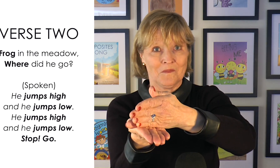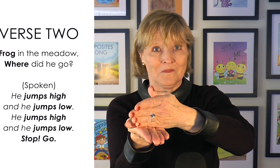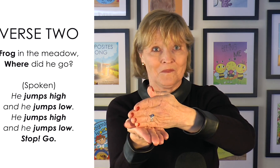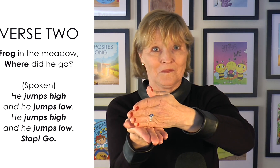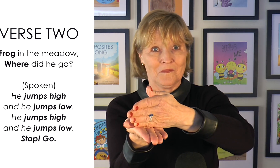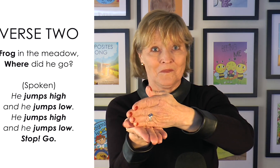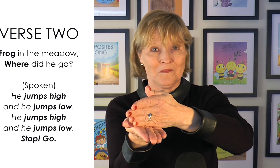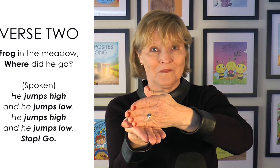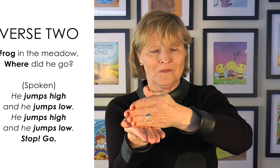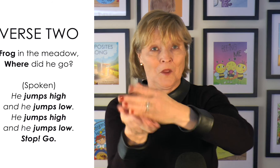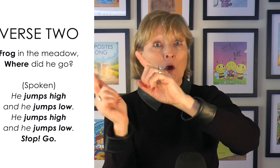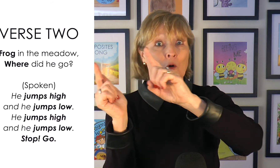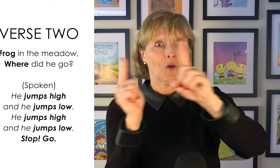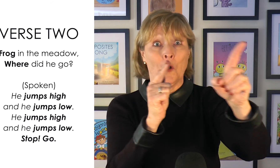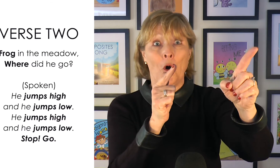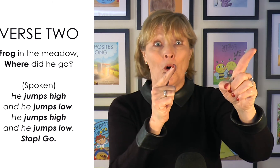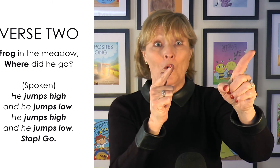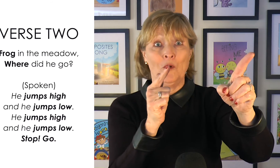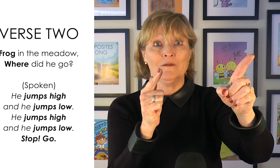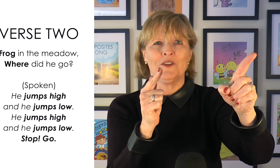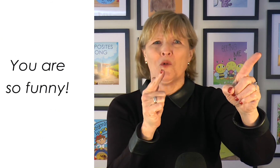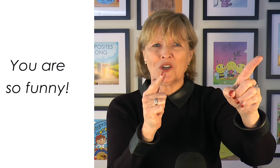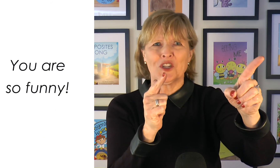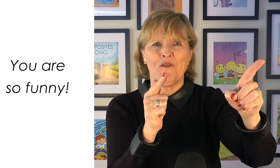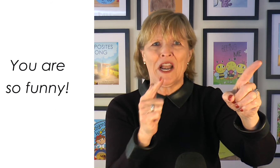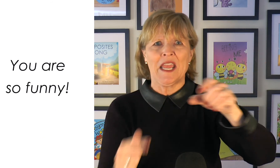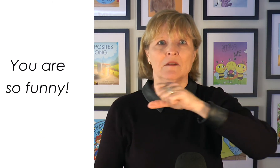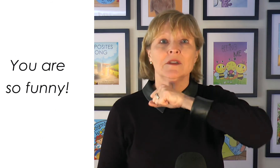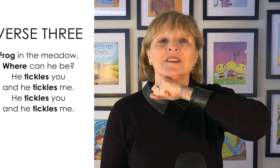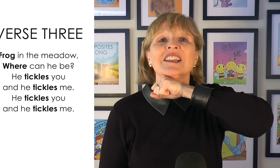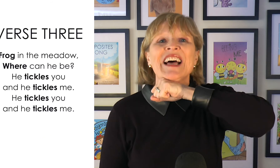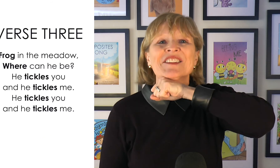You are so funny!